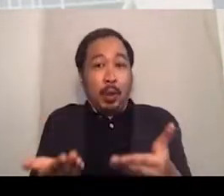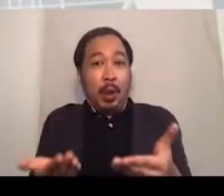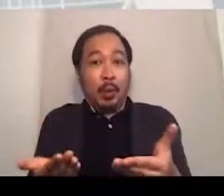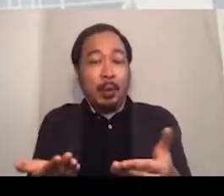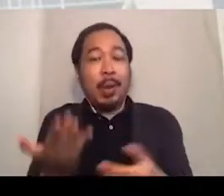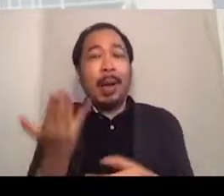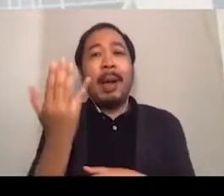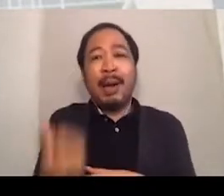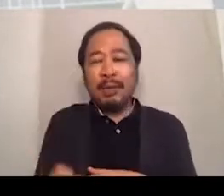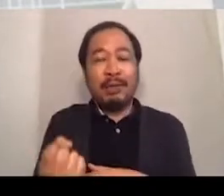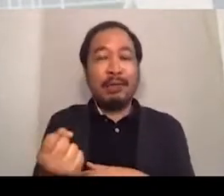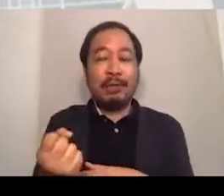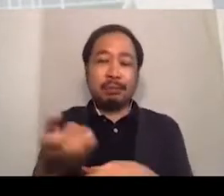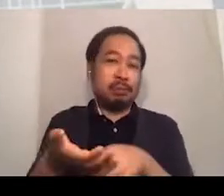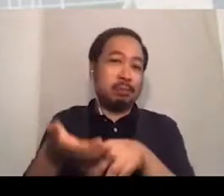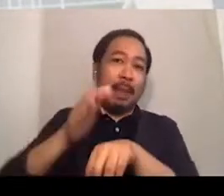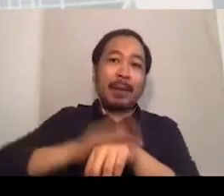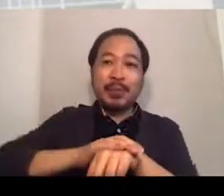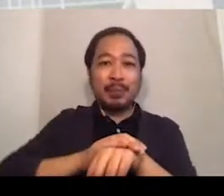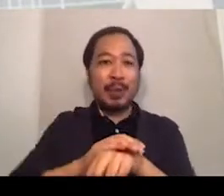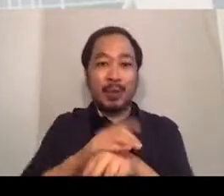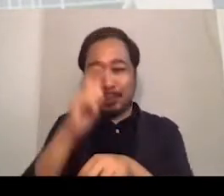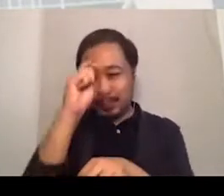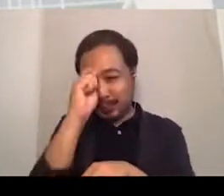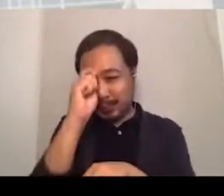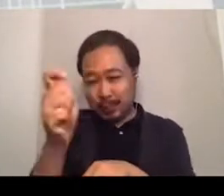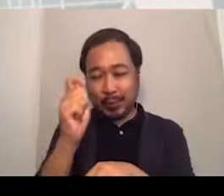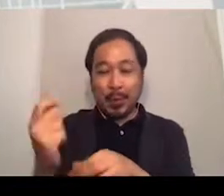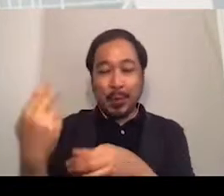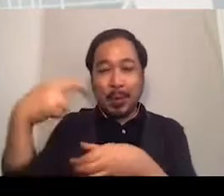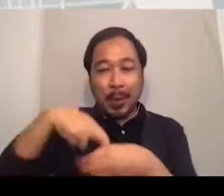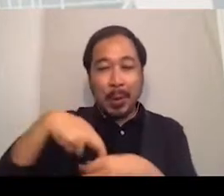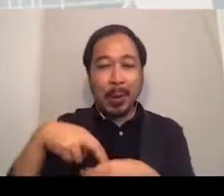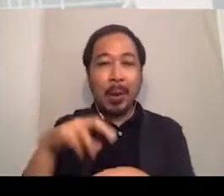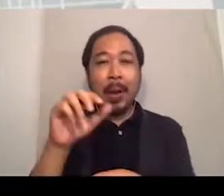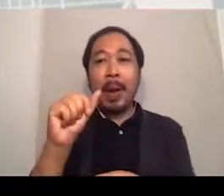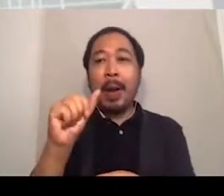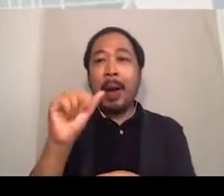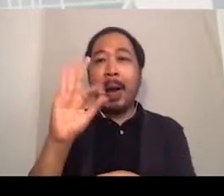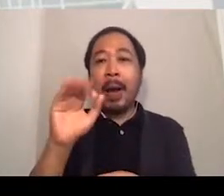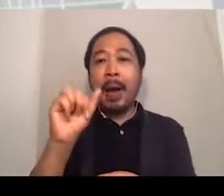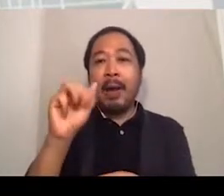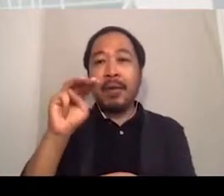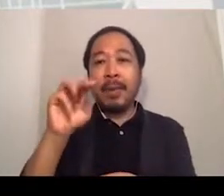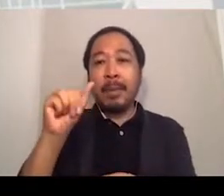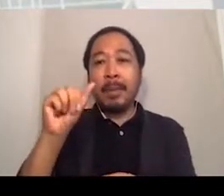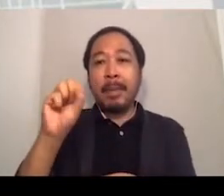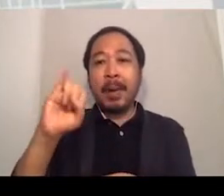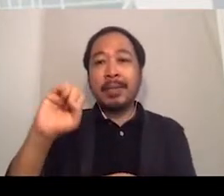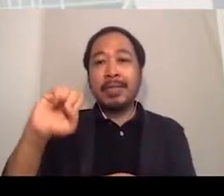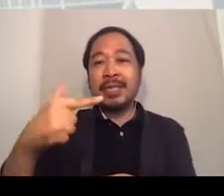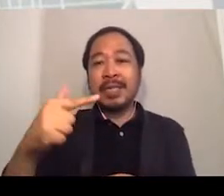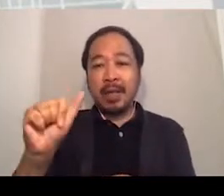who is the Chief Executive Officer, Ministry of Women, Community and Social Development of Samoa.